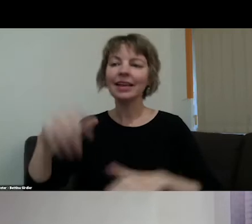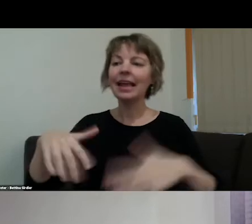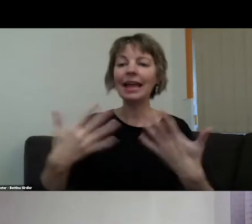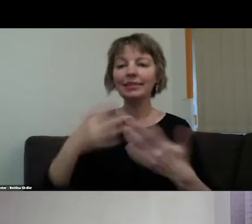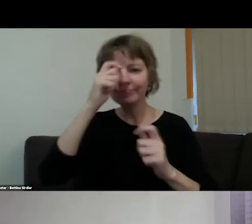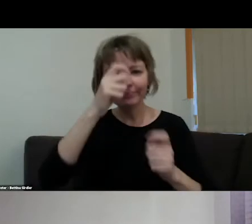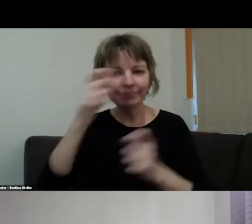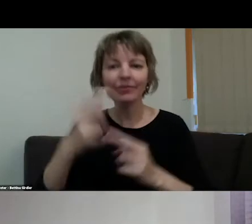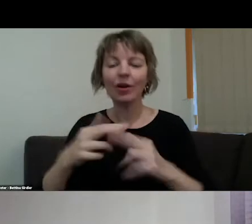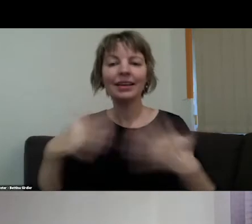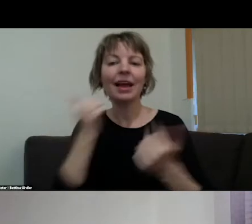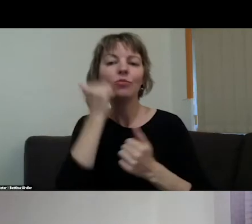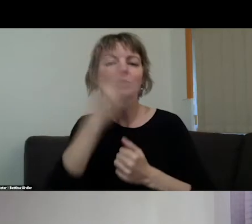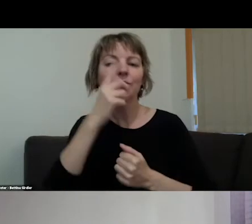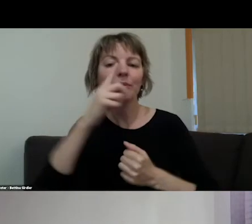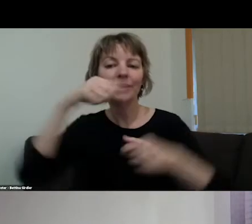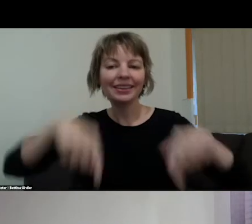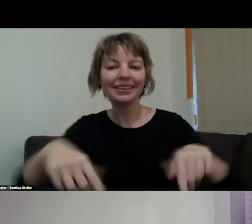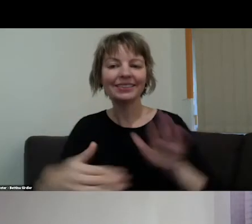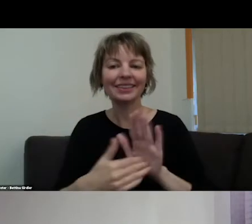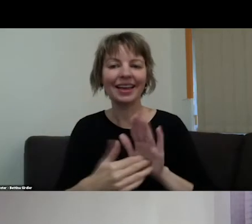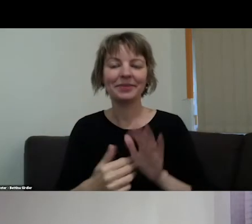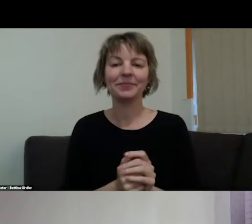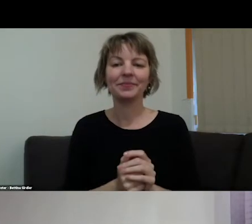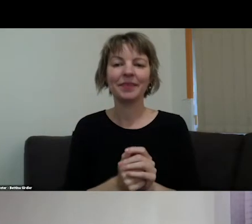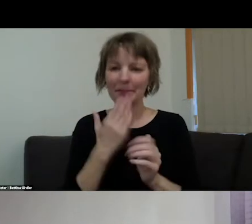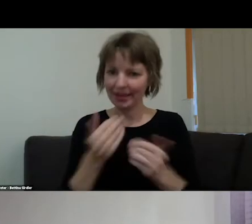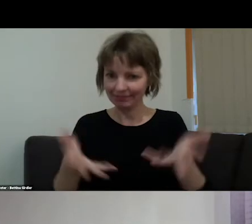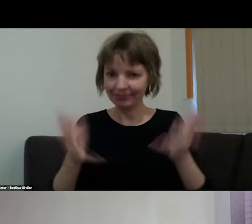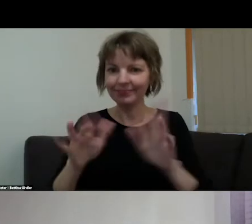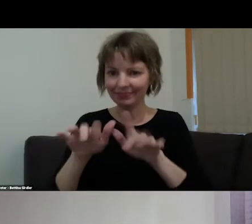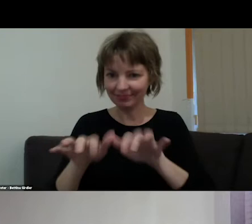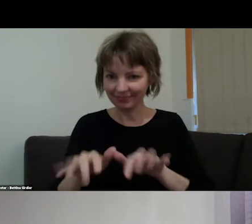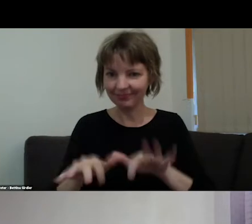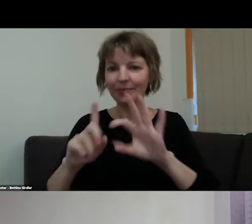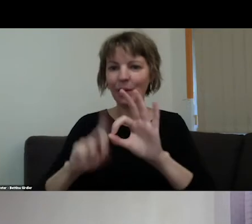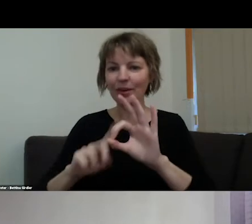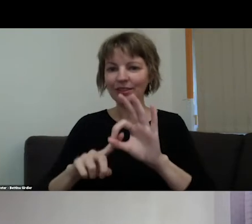Yes, please feel free to start putting questions in the Q&A box, as Lina said.